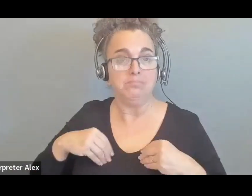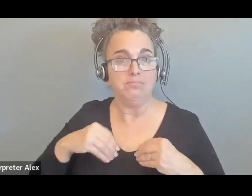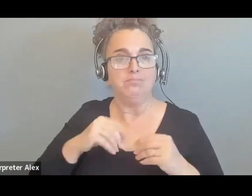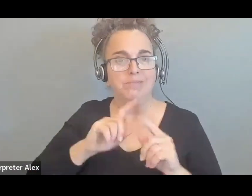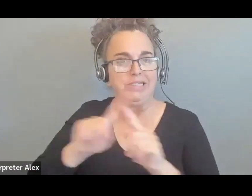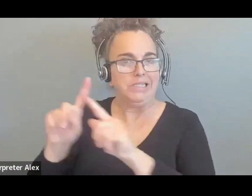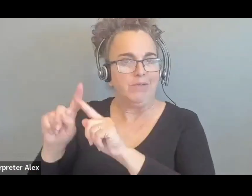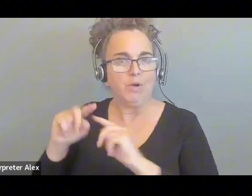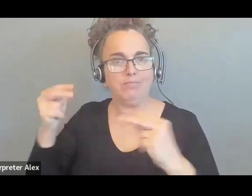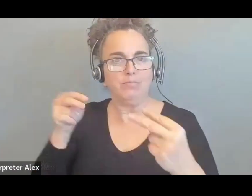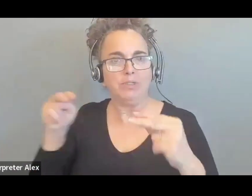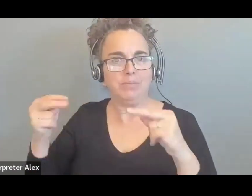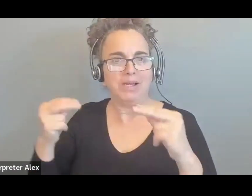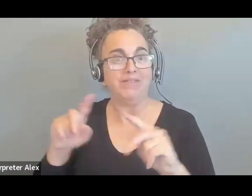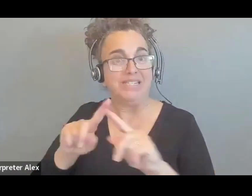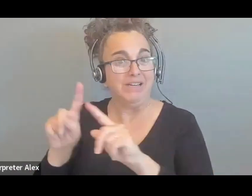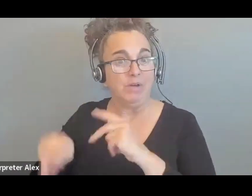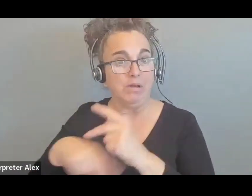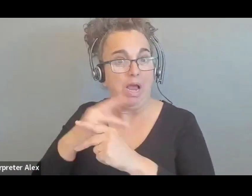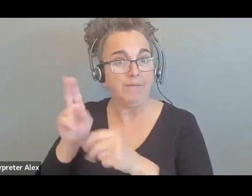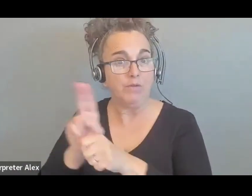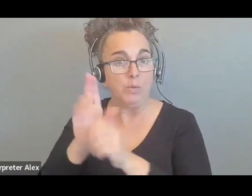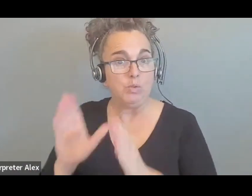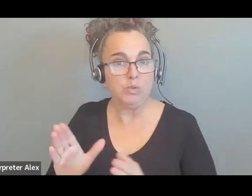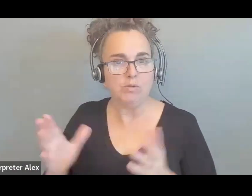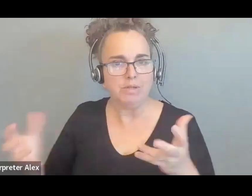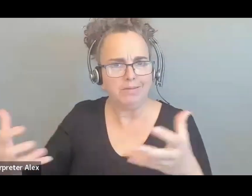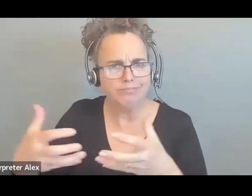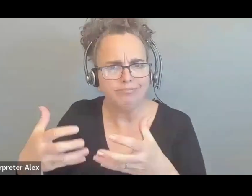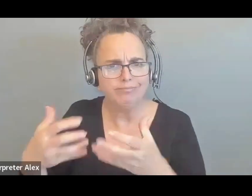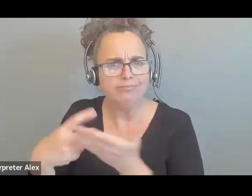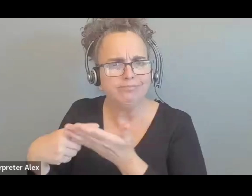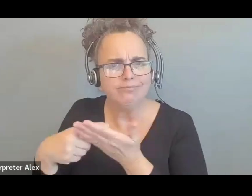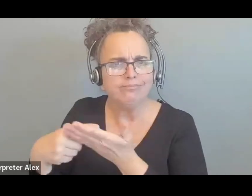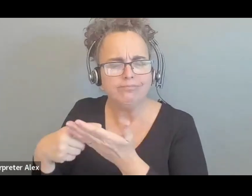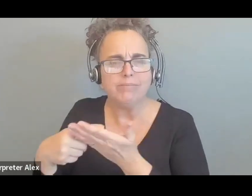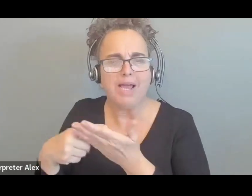of users and looking at ways that you can rapid prototype.